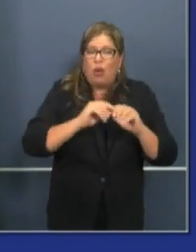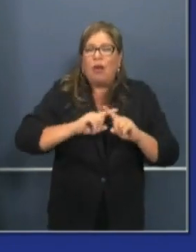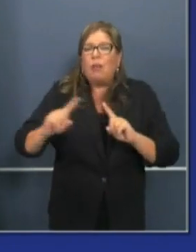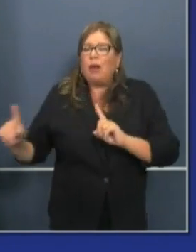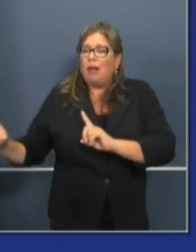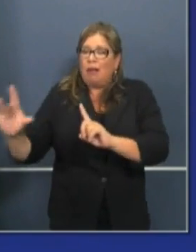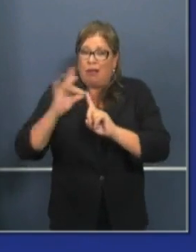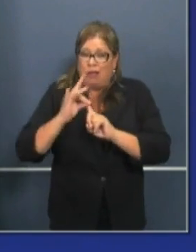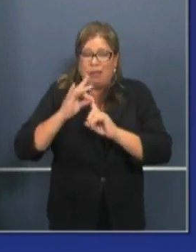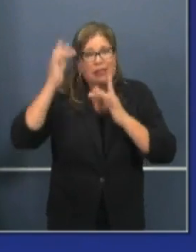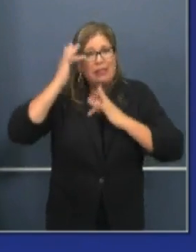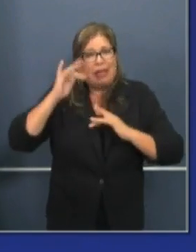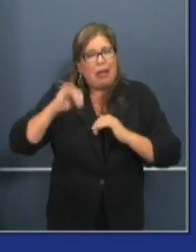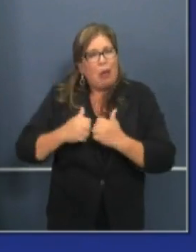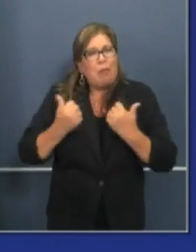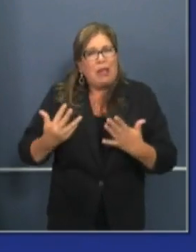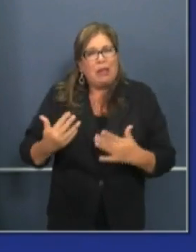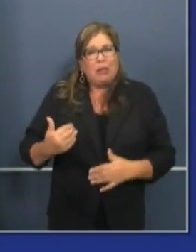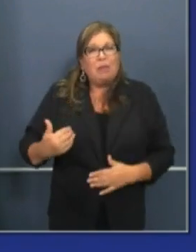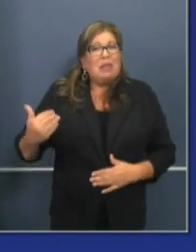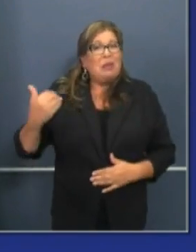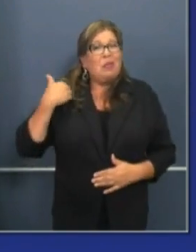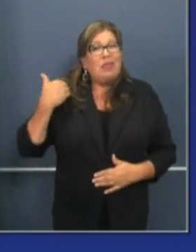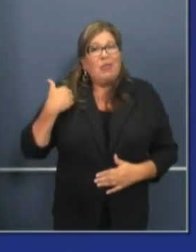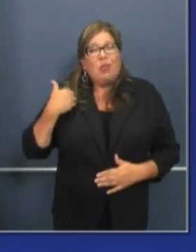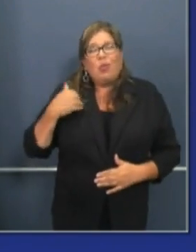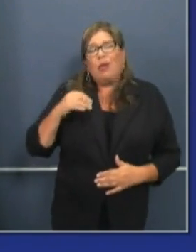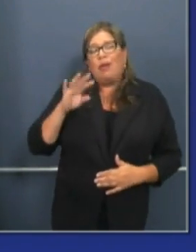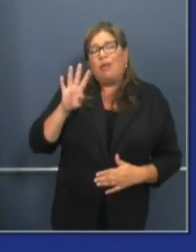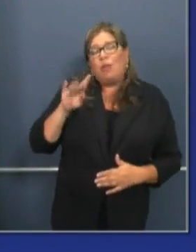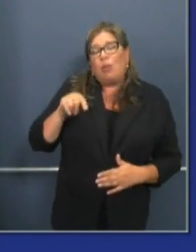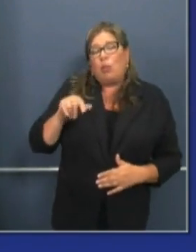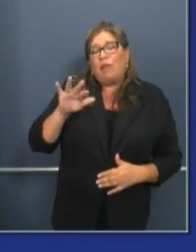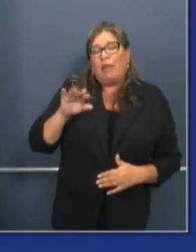YOU’LL SEE THAT RED LINE 40.8% ON THE GRAFT LAST WEEK LAST MONDAY.